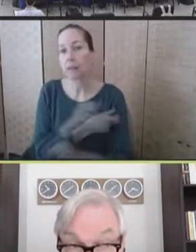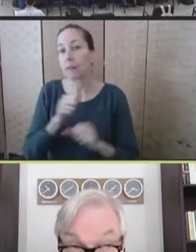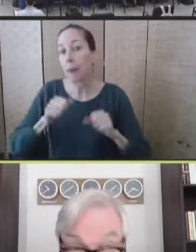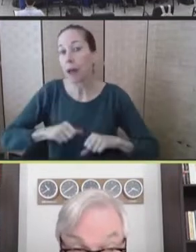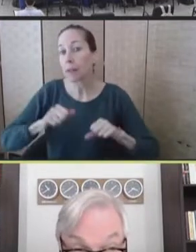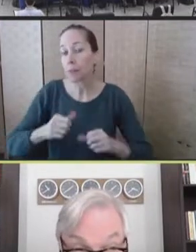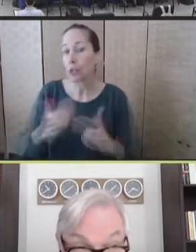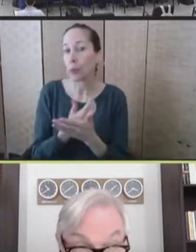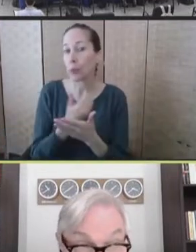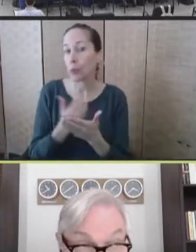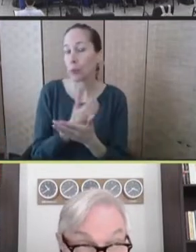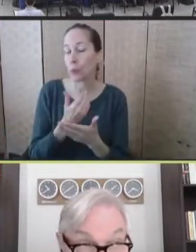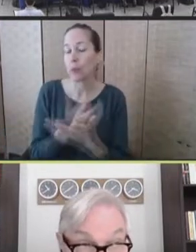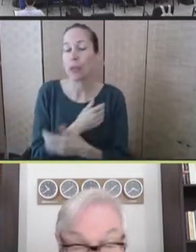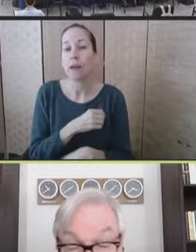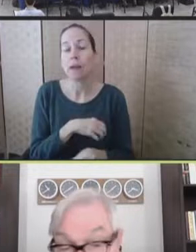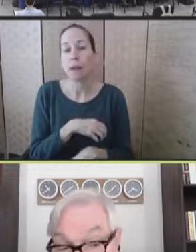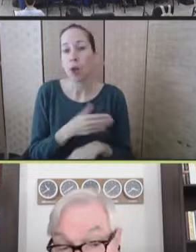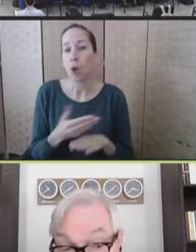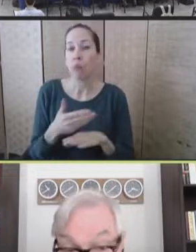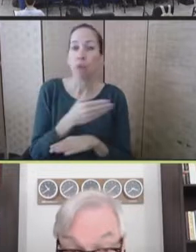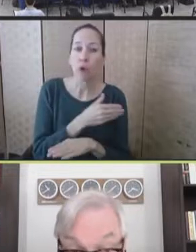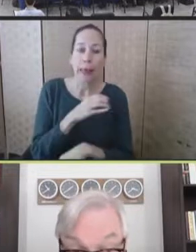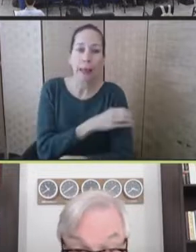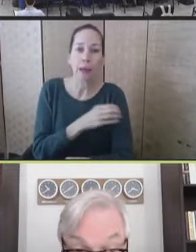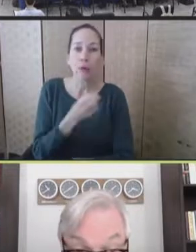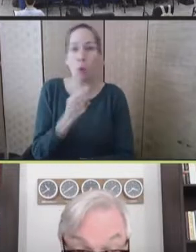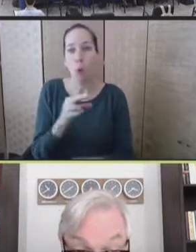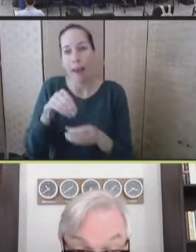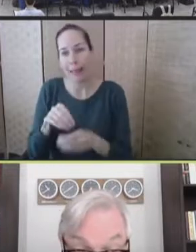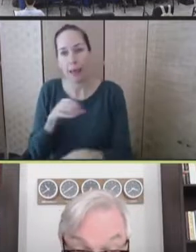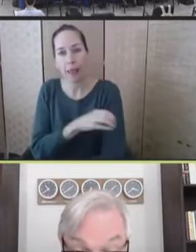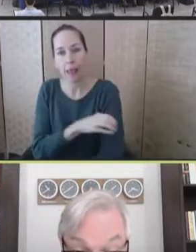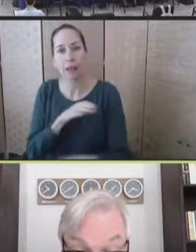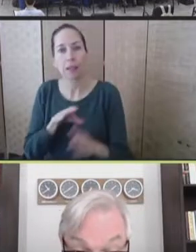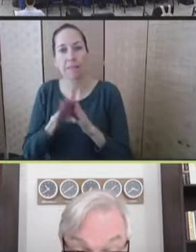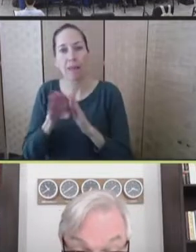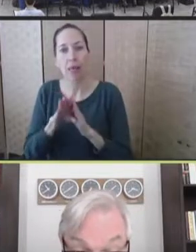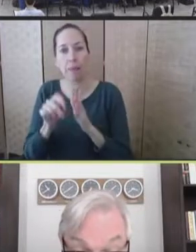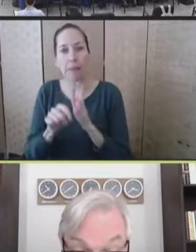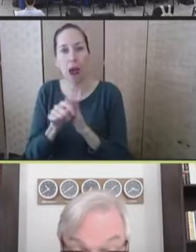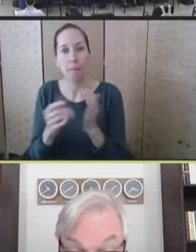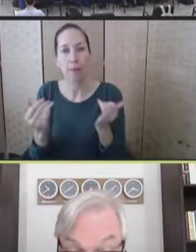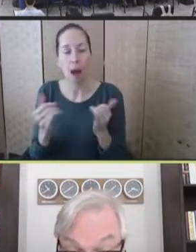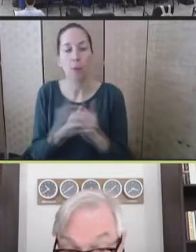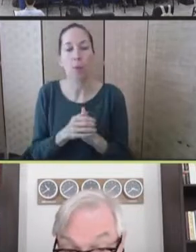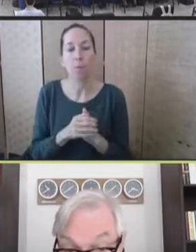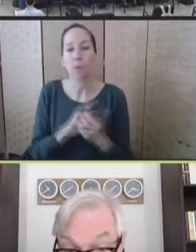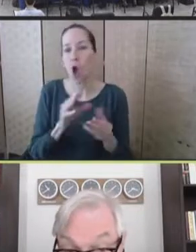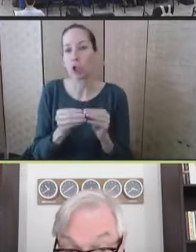in preclinical or clinical development. We have 28 vaccines in clinical trials themselves.